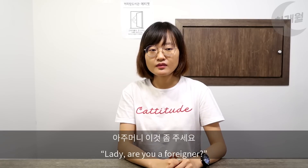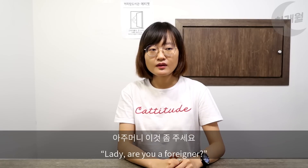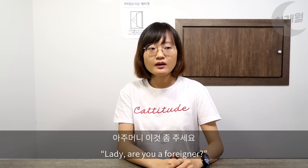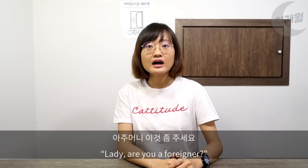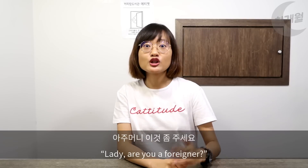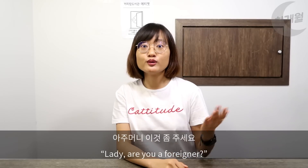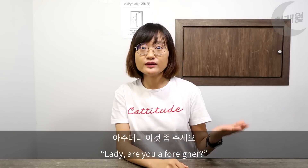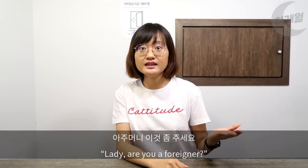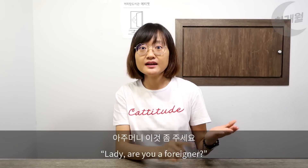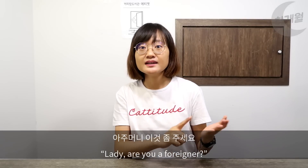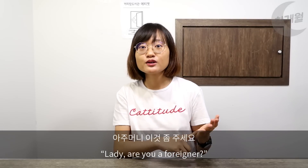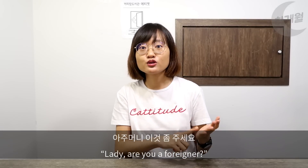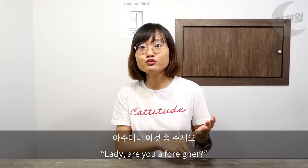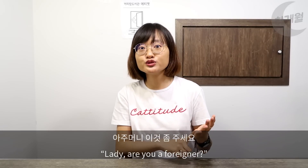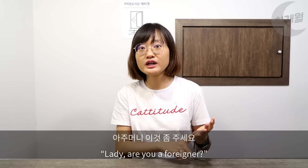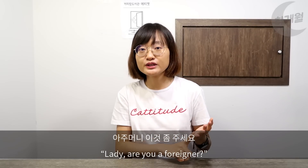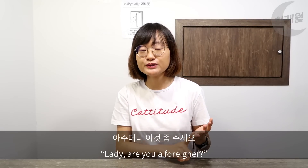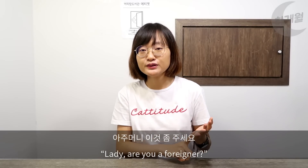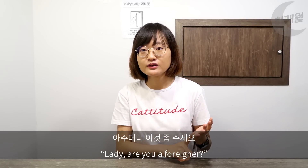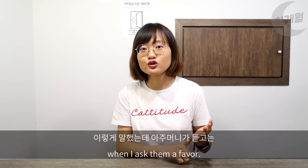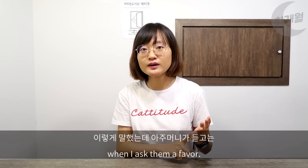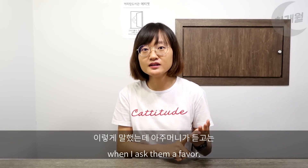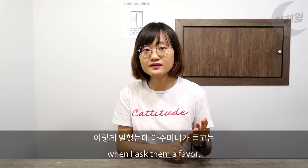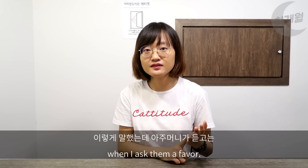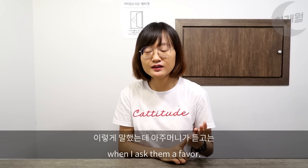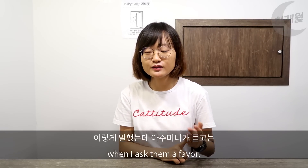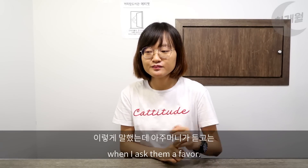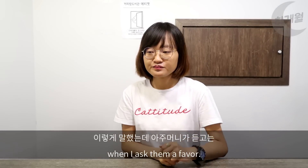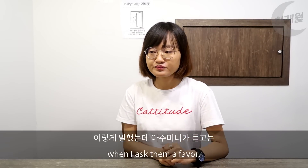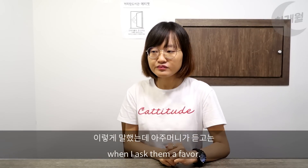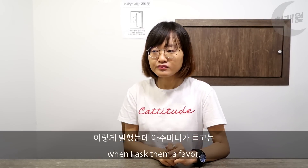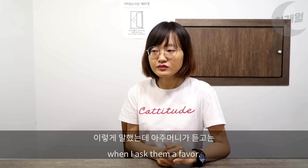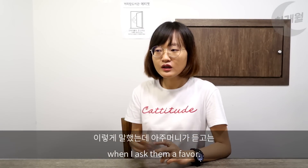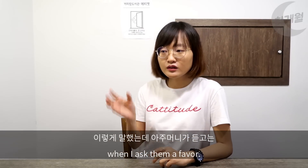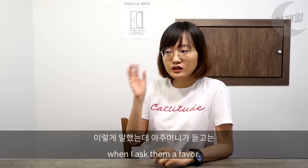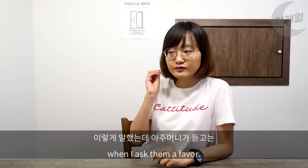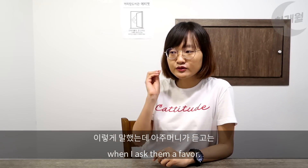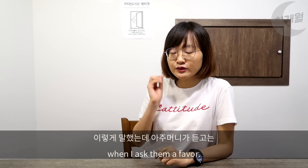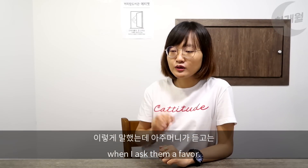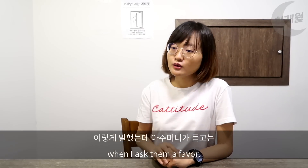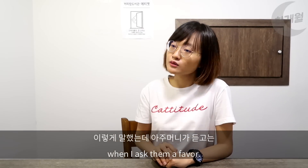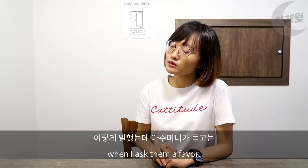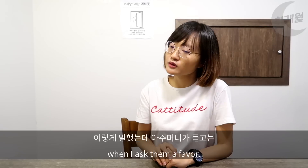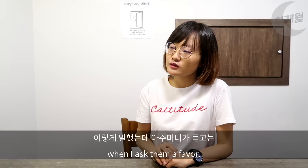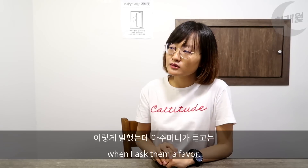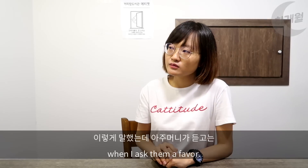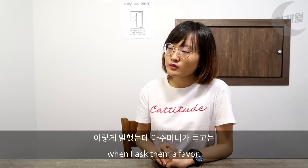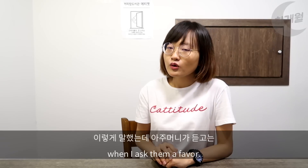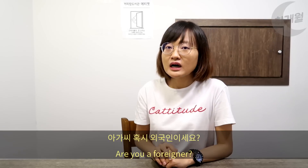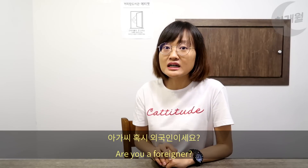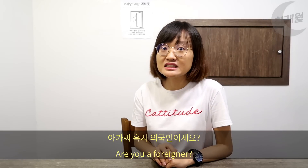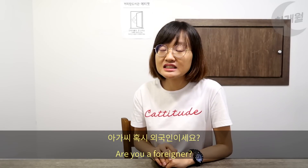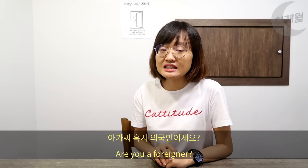“Lady, are you a foreigner?” when I ask them a favor.